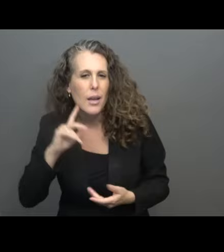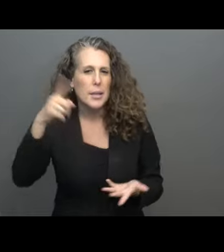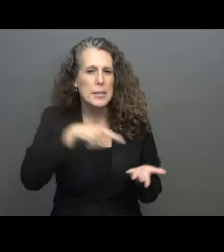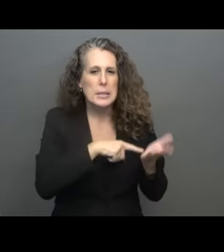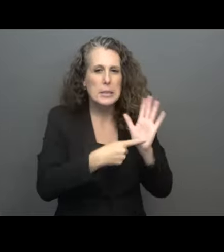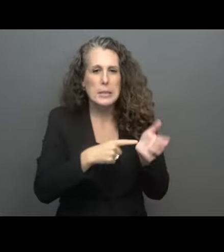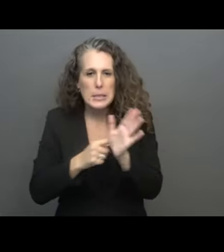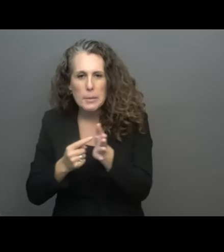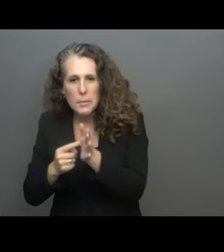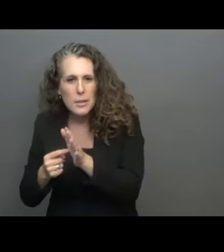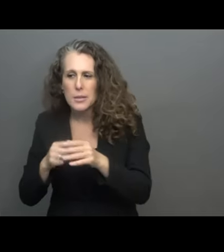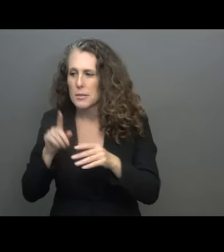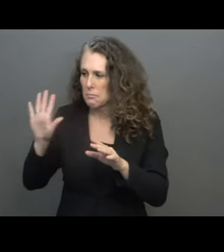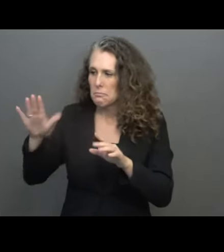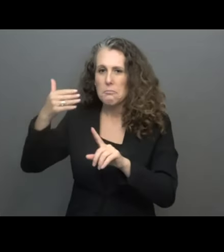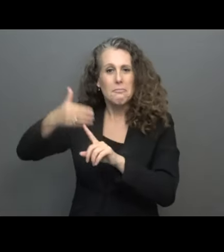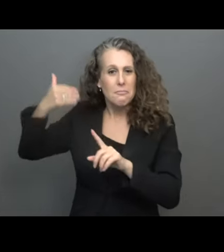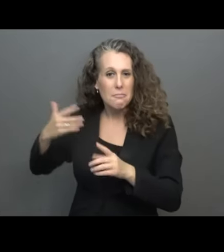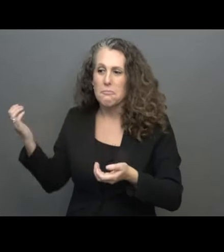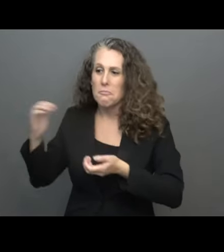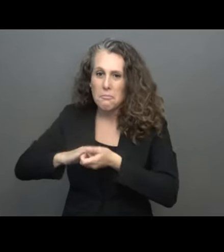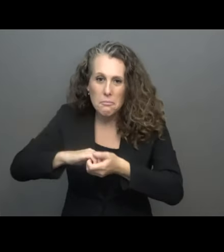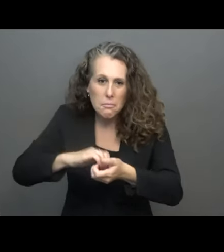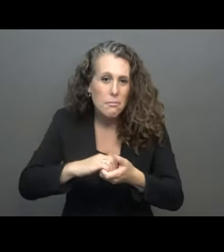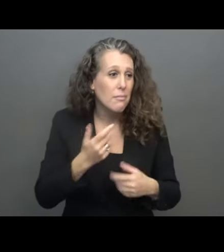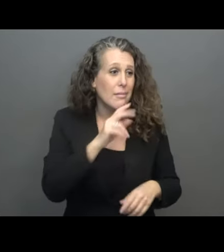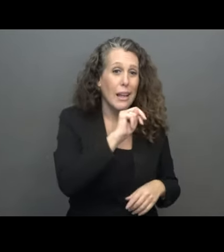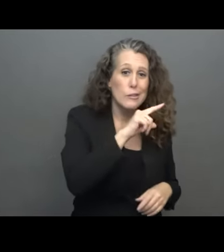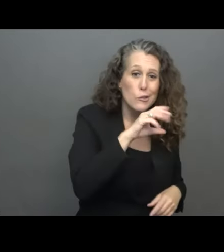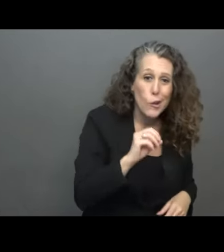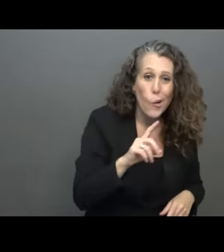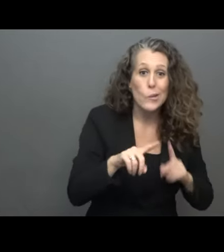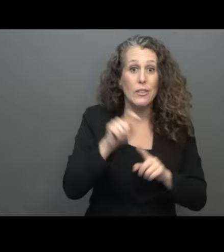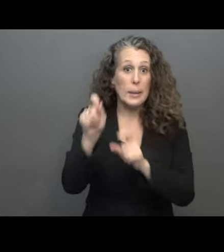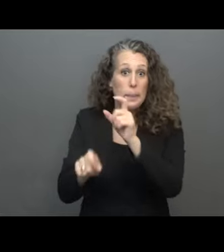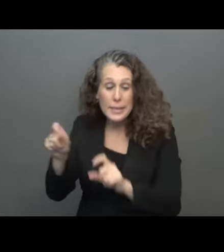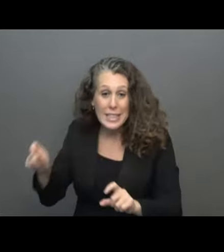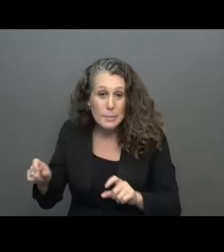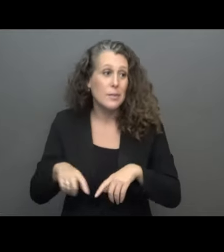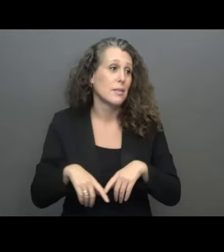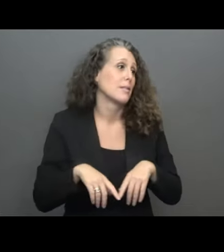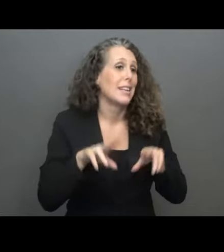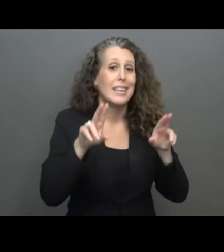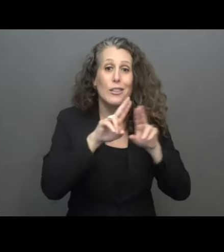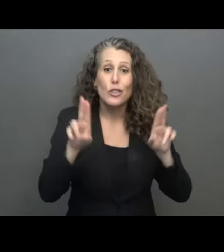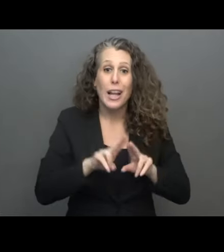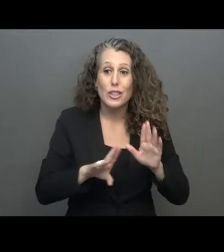situation don't care about the famous 14:45:08 example news on TV no data loss experiments,